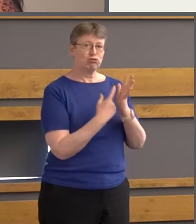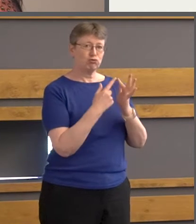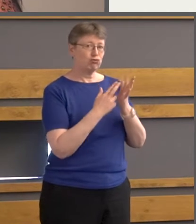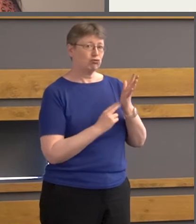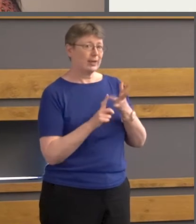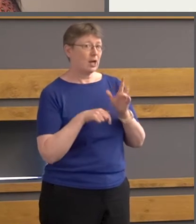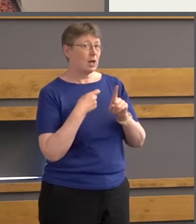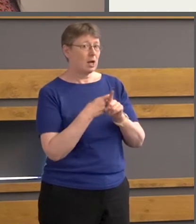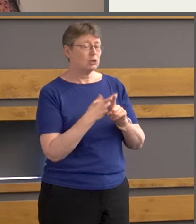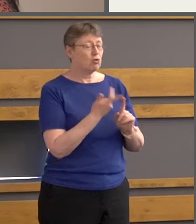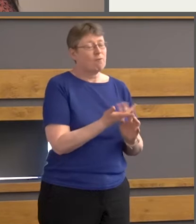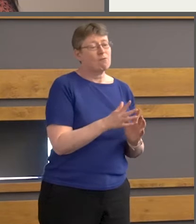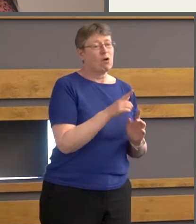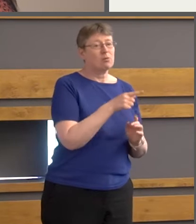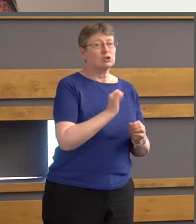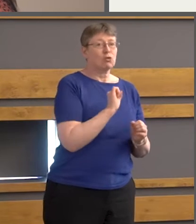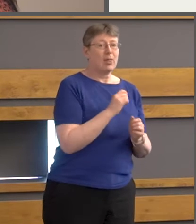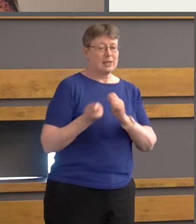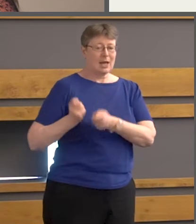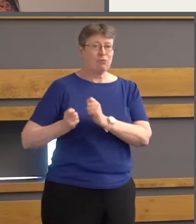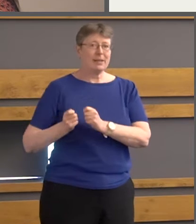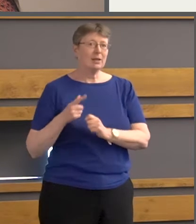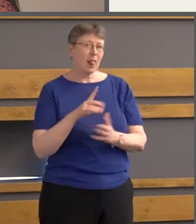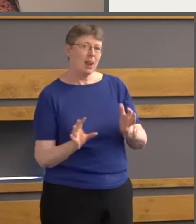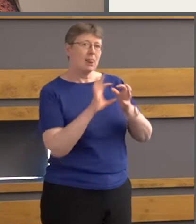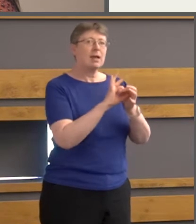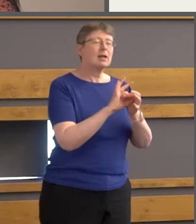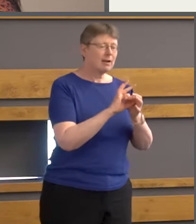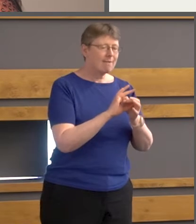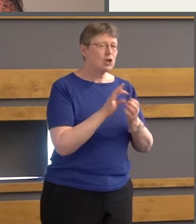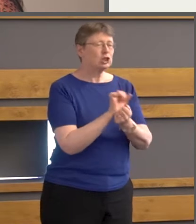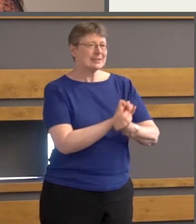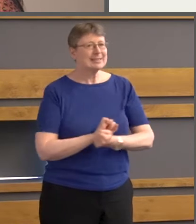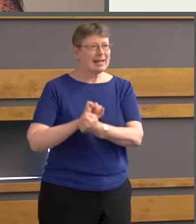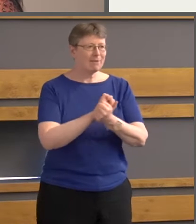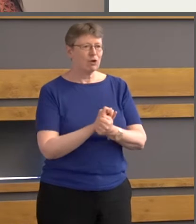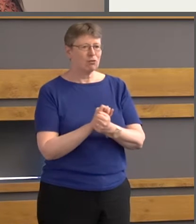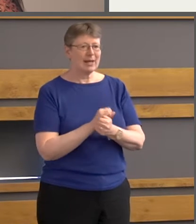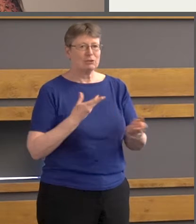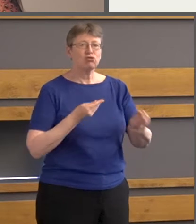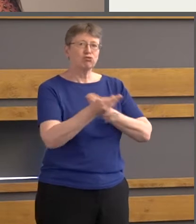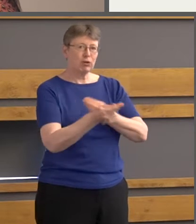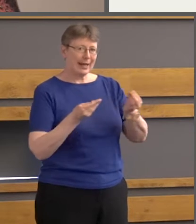and the Caribbean, querying the historic ties through trade and slavery and contemporary calls for reparations.